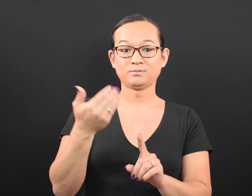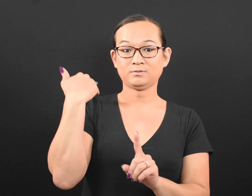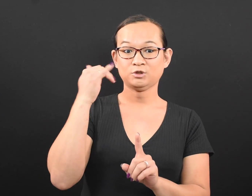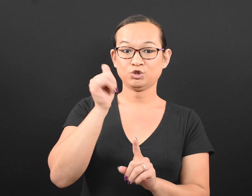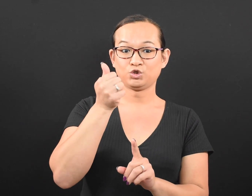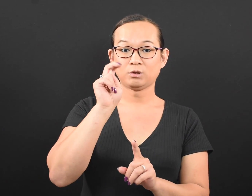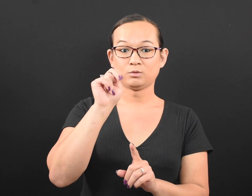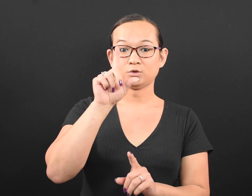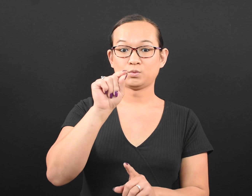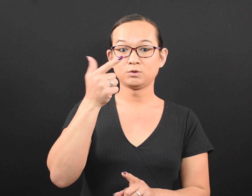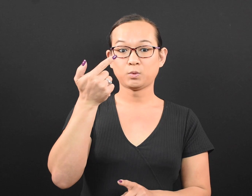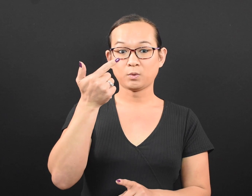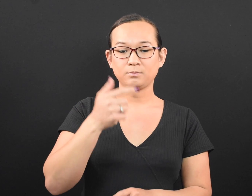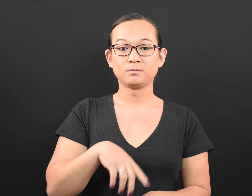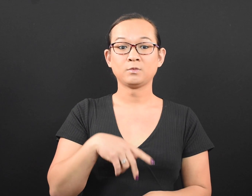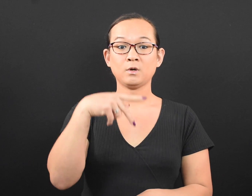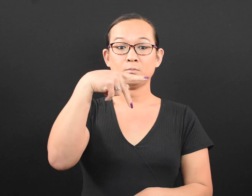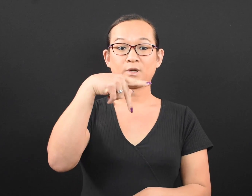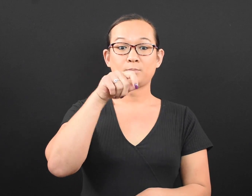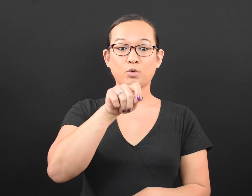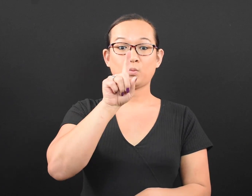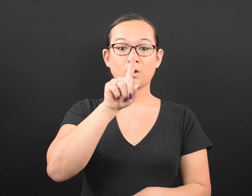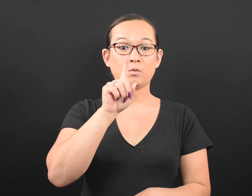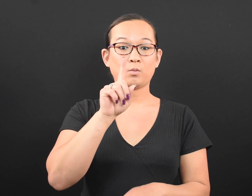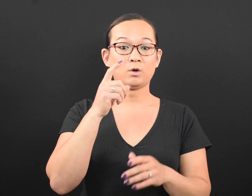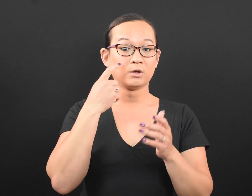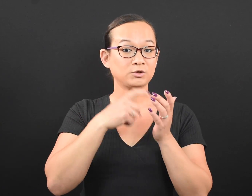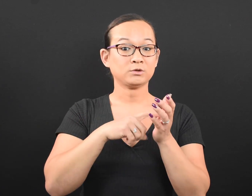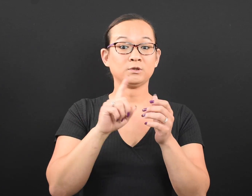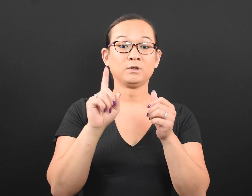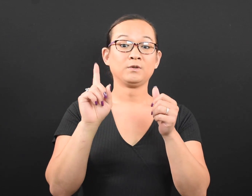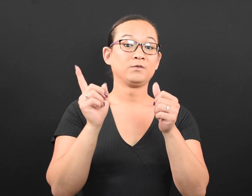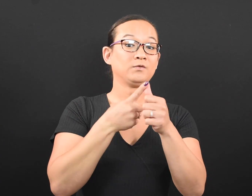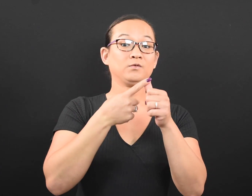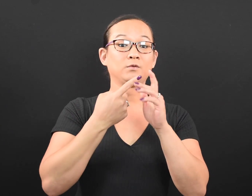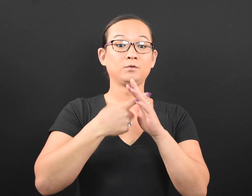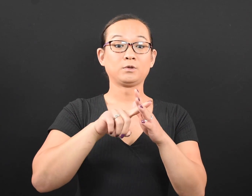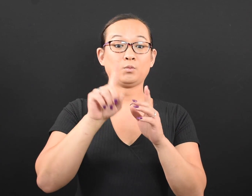P.1 was initially identified in travelers from Brazil, who were tested during routine screening